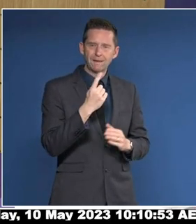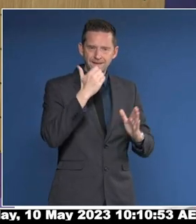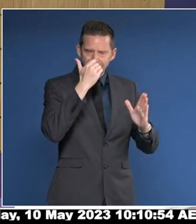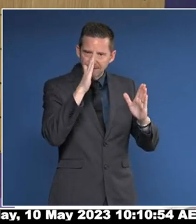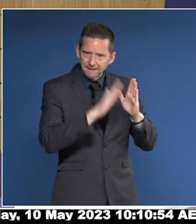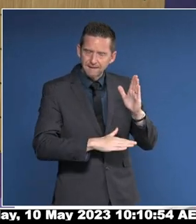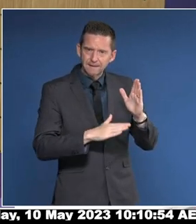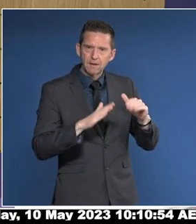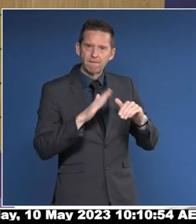intellectual disability.